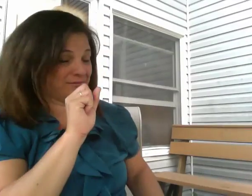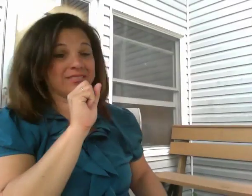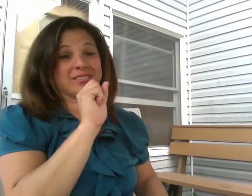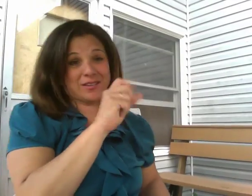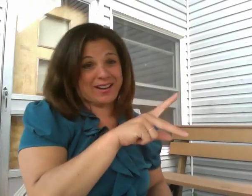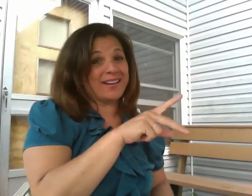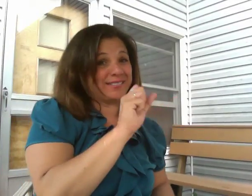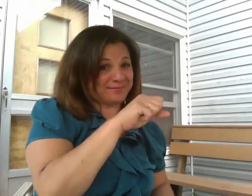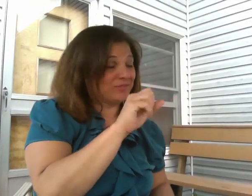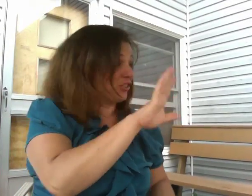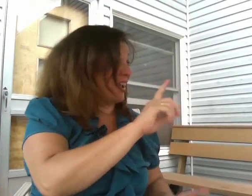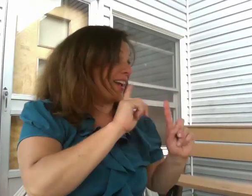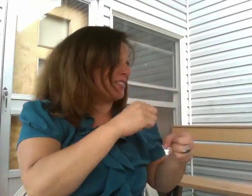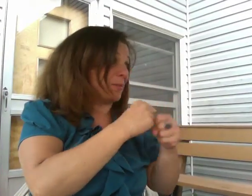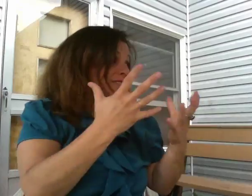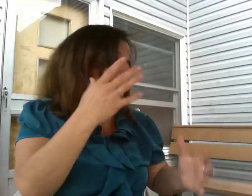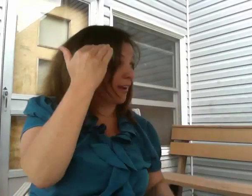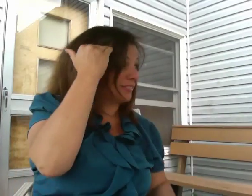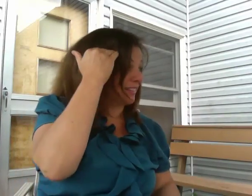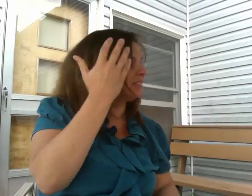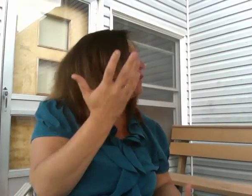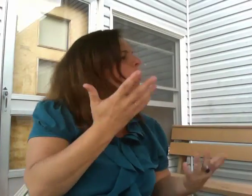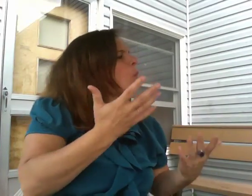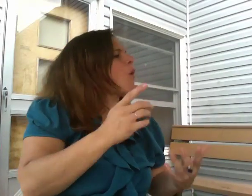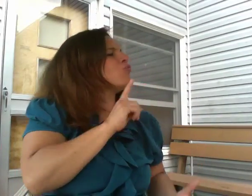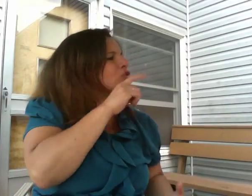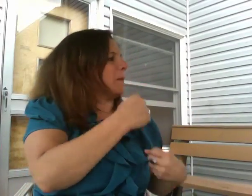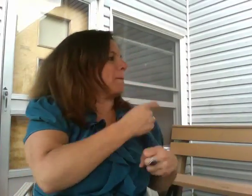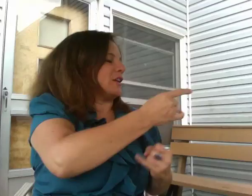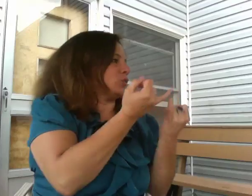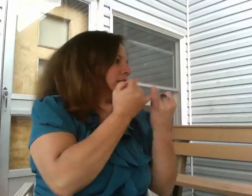Yes, ok, your answer makes a lot of sense! What really makes you independent?